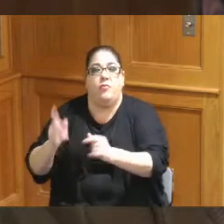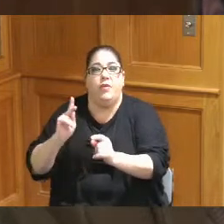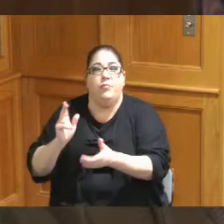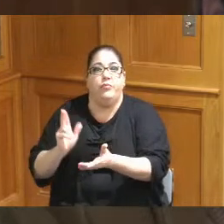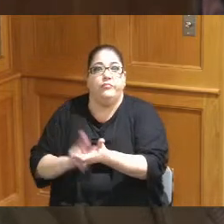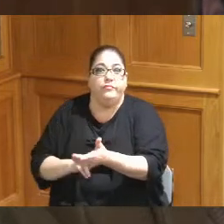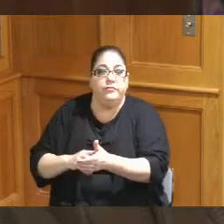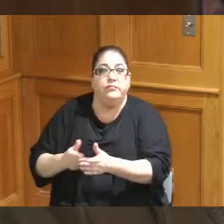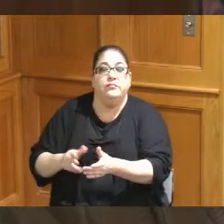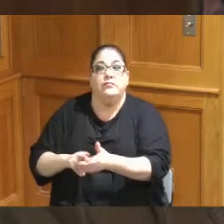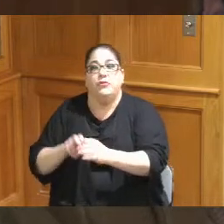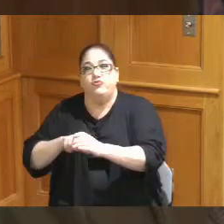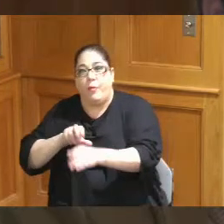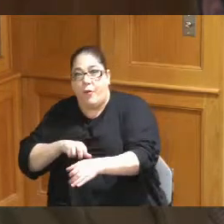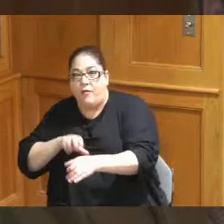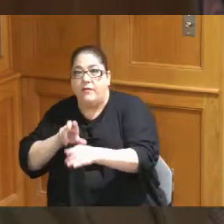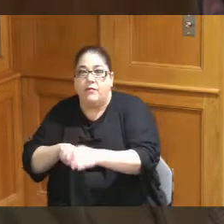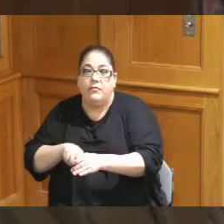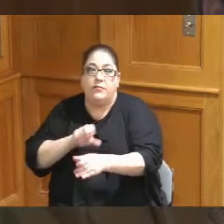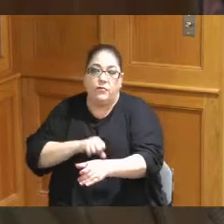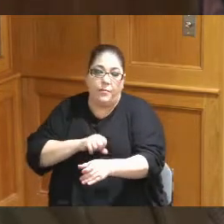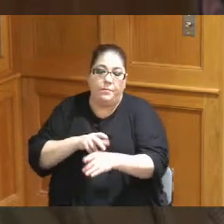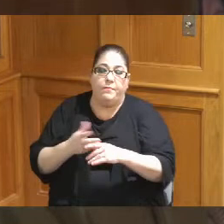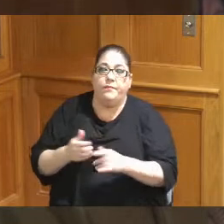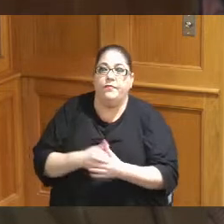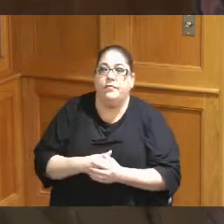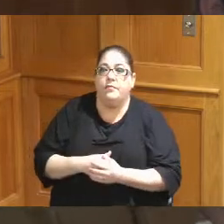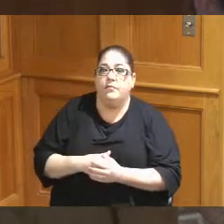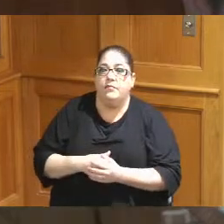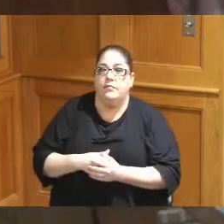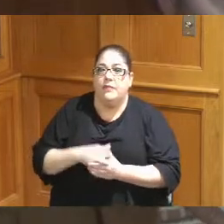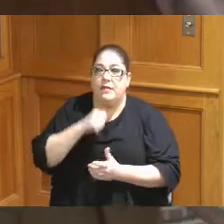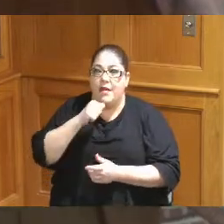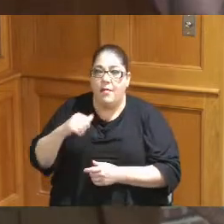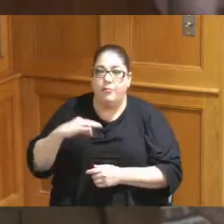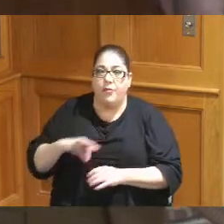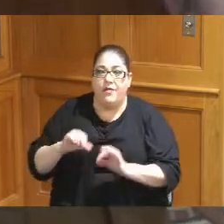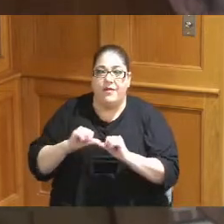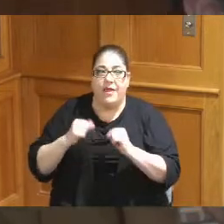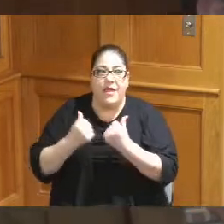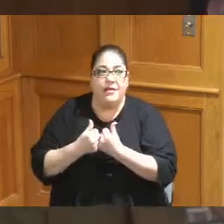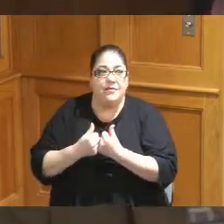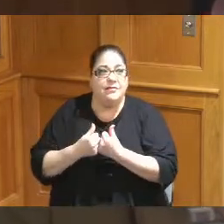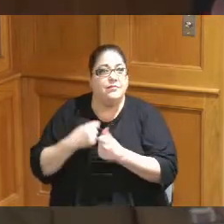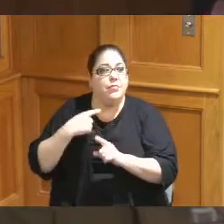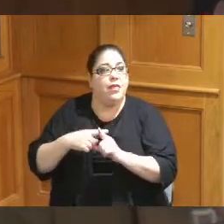are different organs and non-profits providing services so can you help us better understand